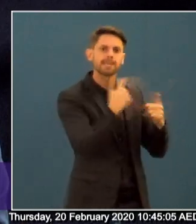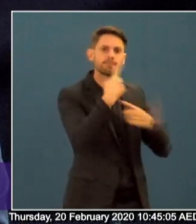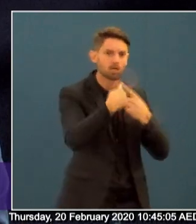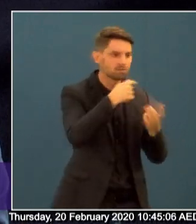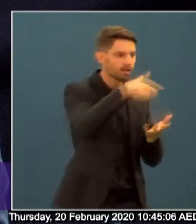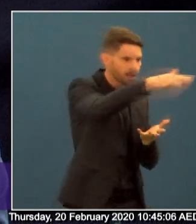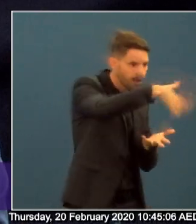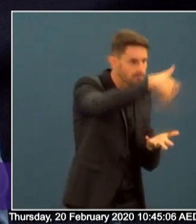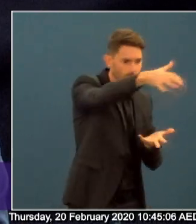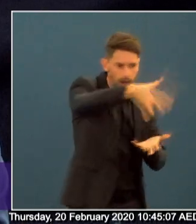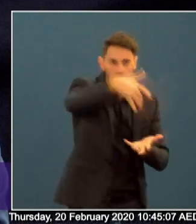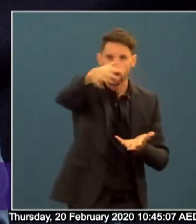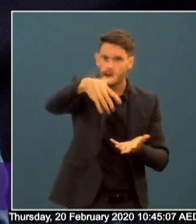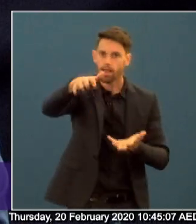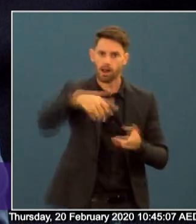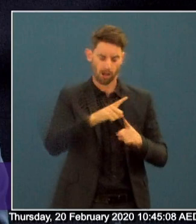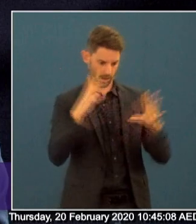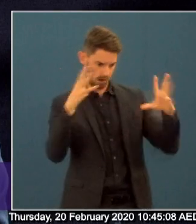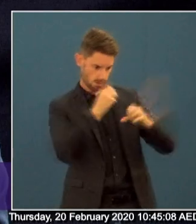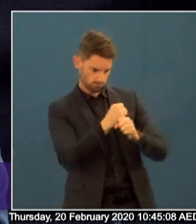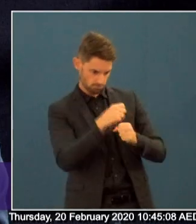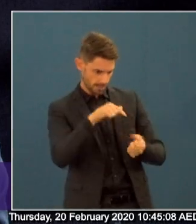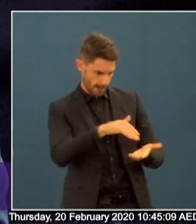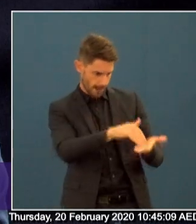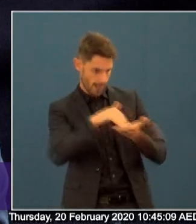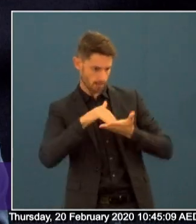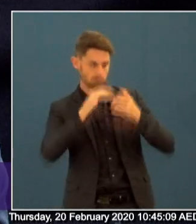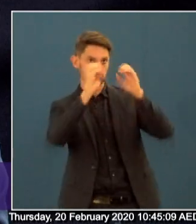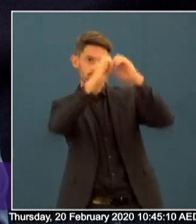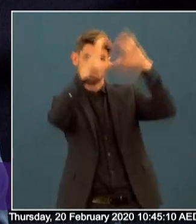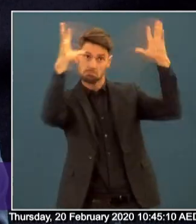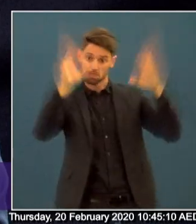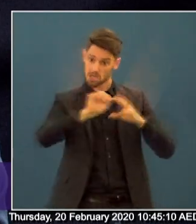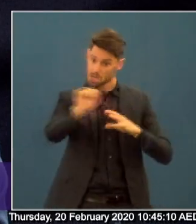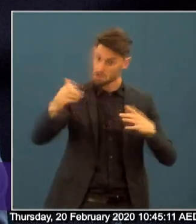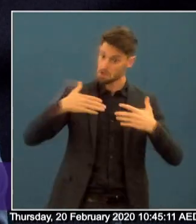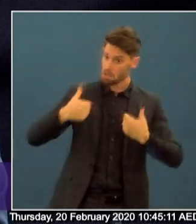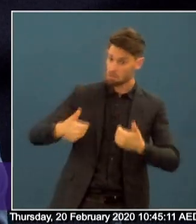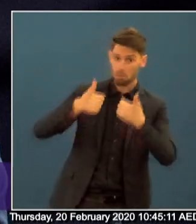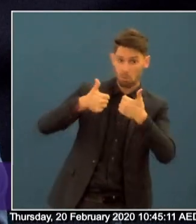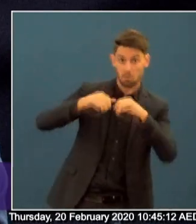sectors, in order to understand the population health needs and outcomes for these groups.